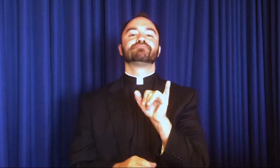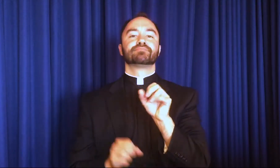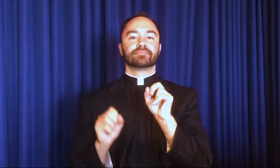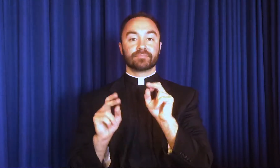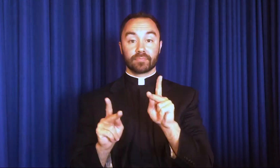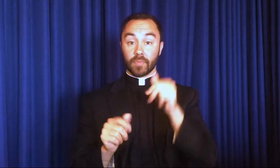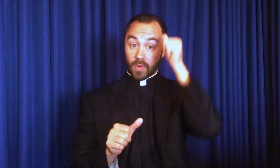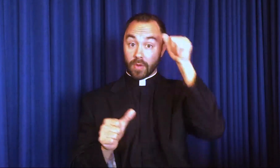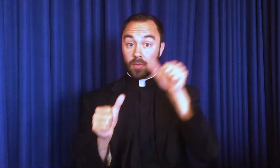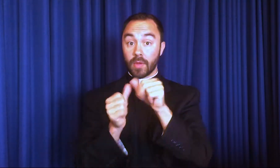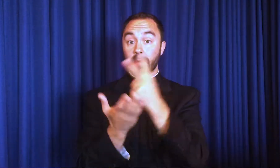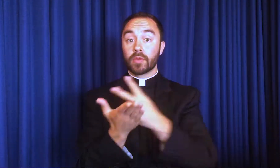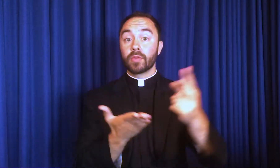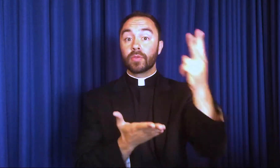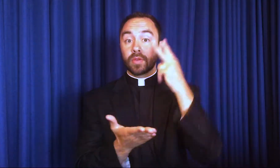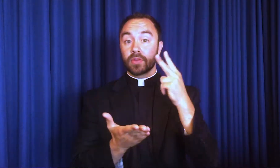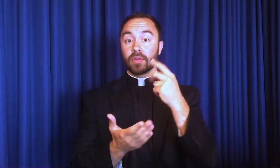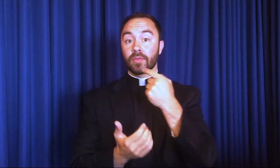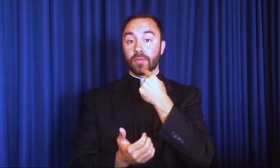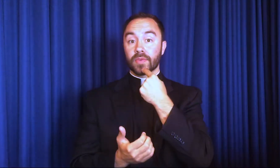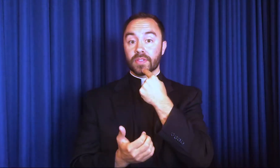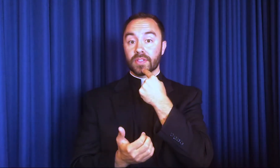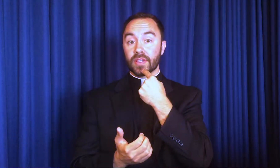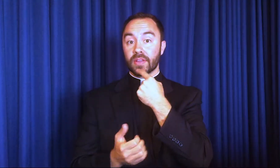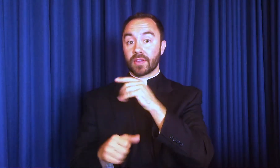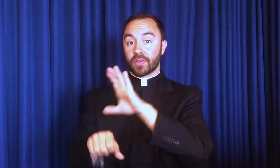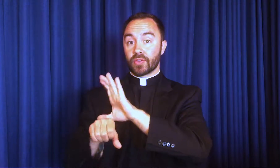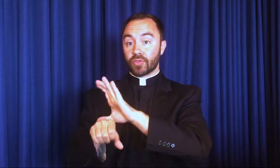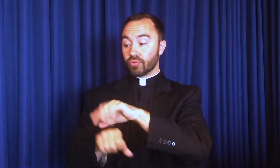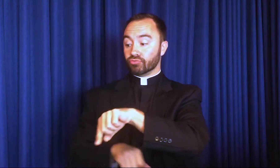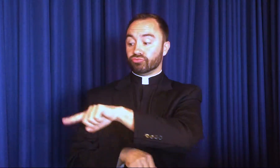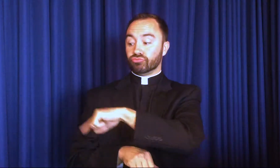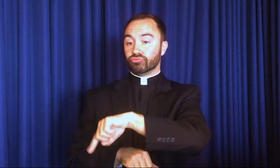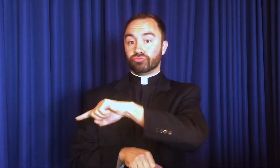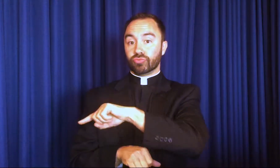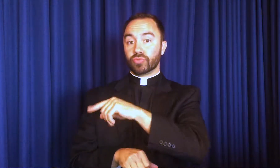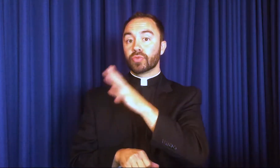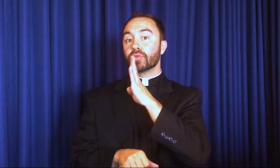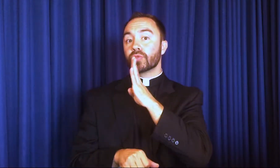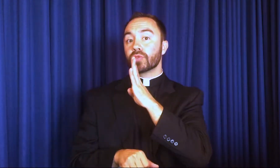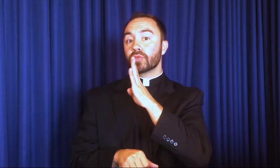to talk about today refers to the church. Now if you remember two weeks ago we had